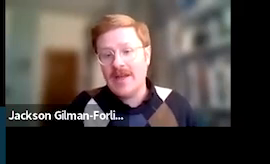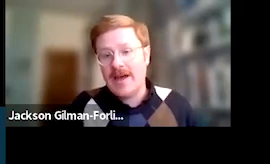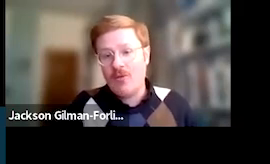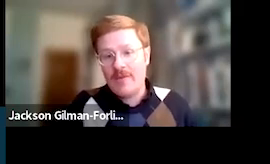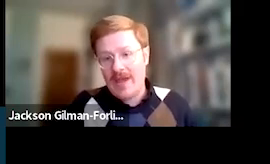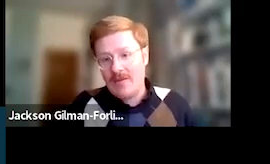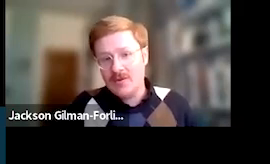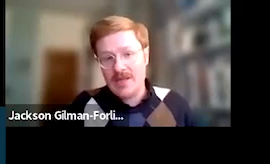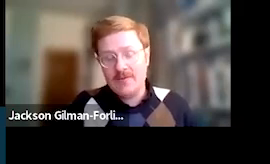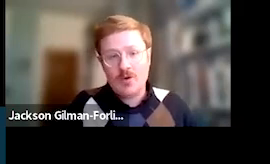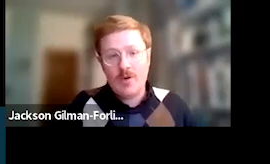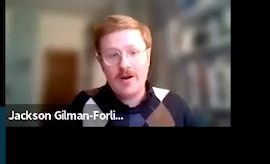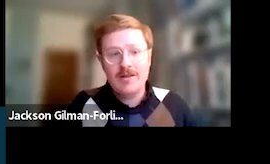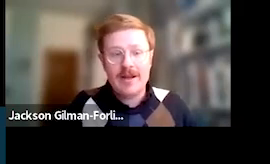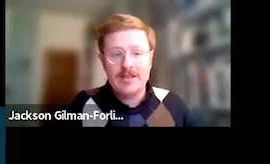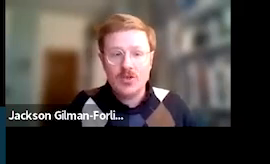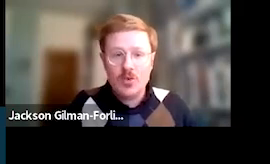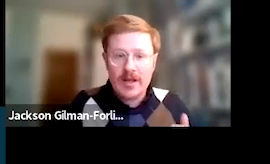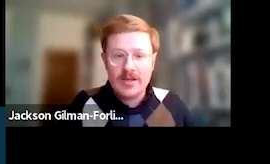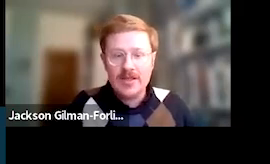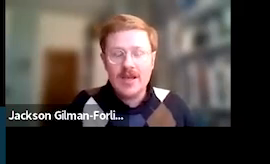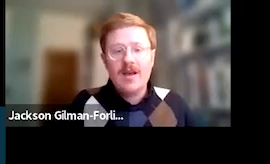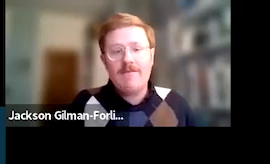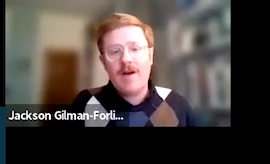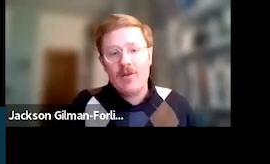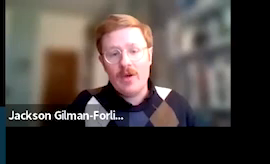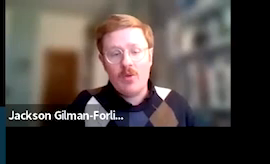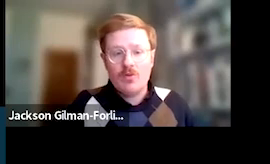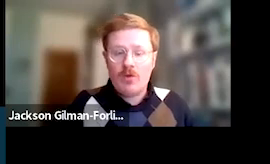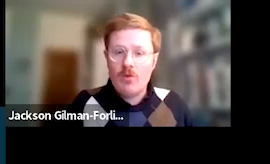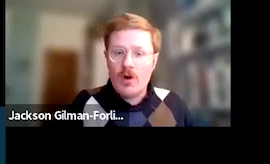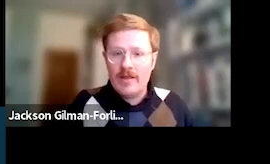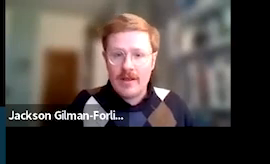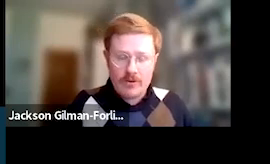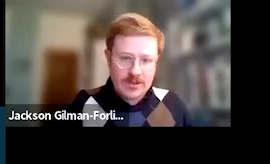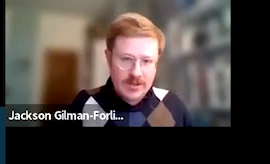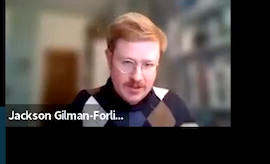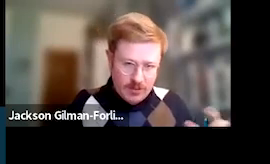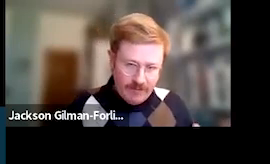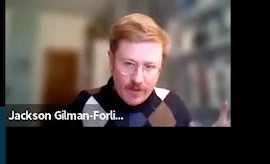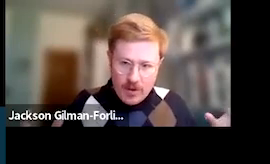that became museums were acquired in the 1920s following World War One. There was this sort of